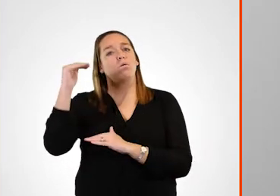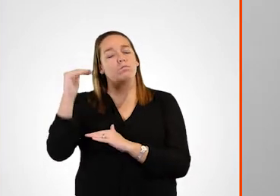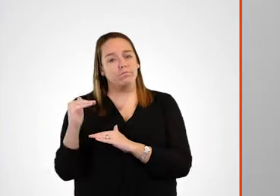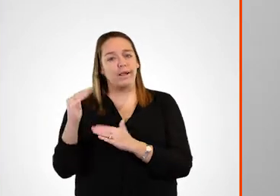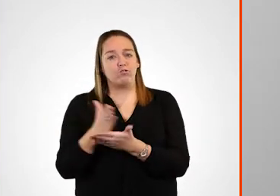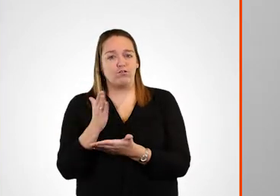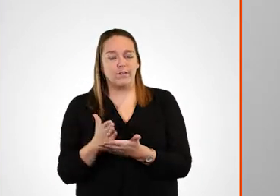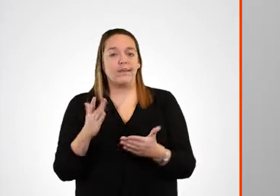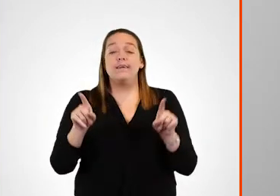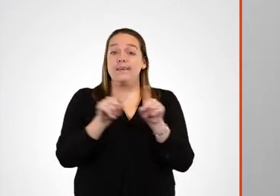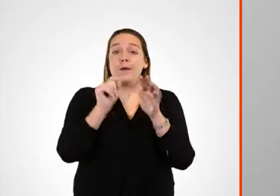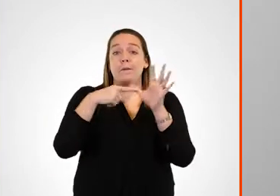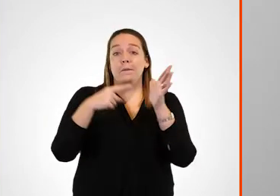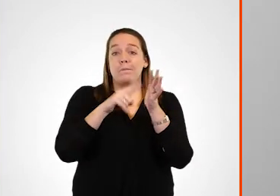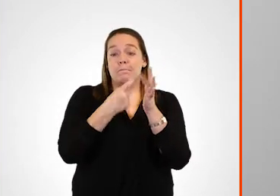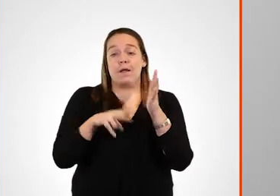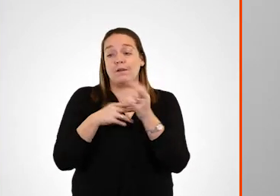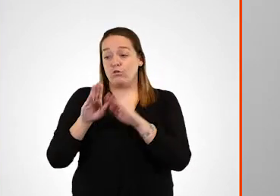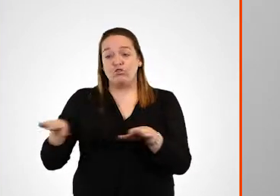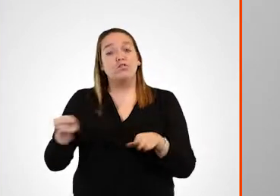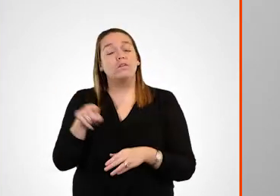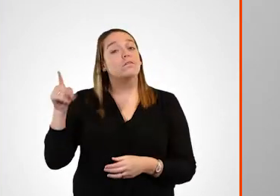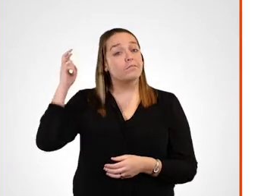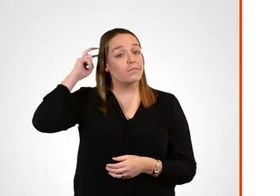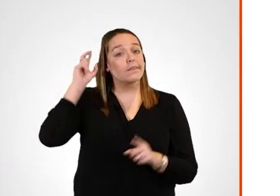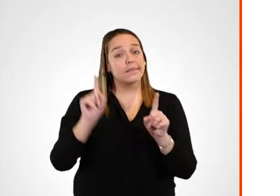And the same pattern can be seen in the cochlear implant users.